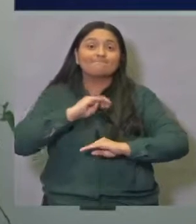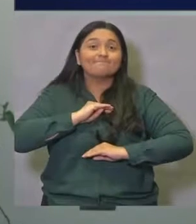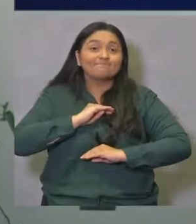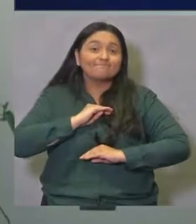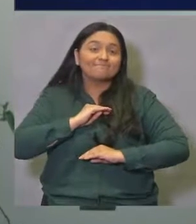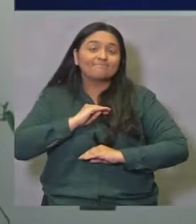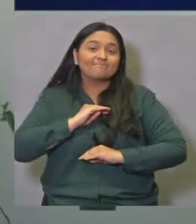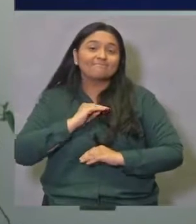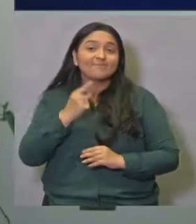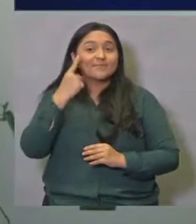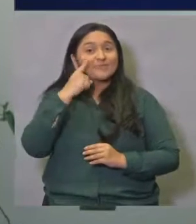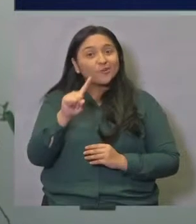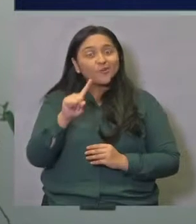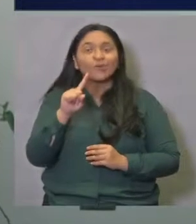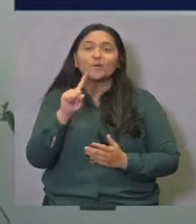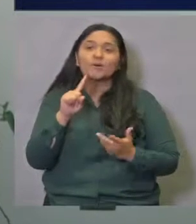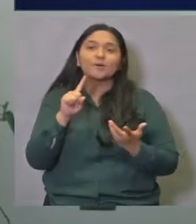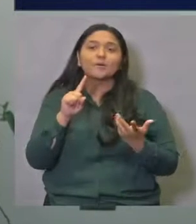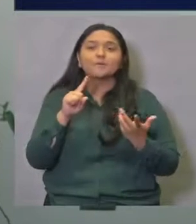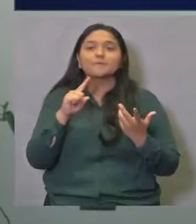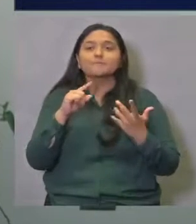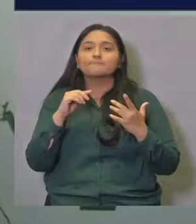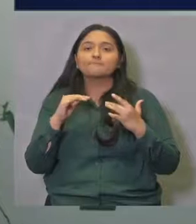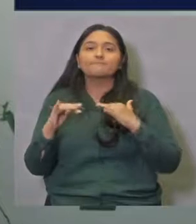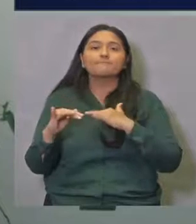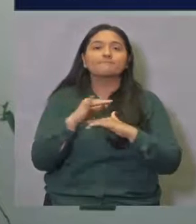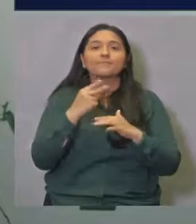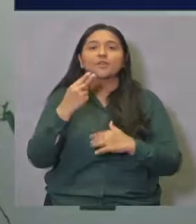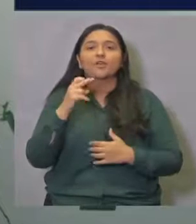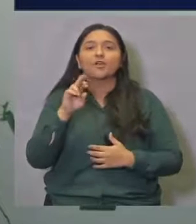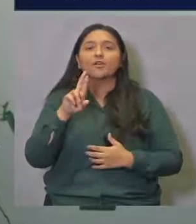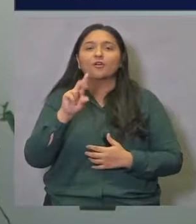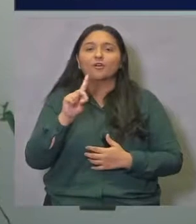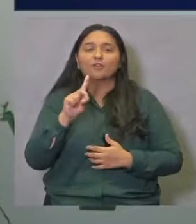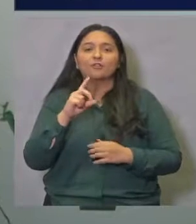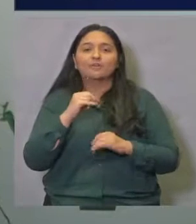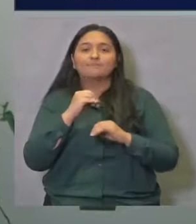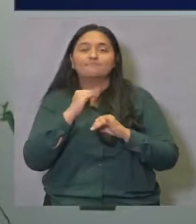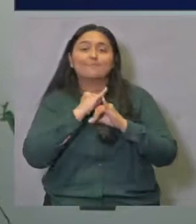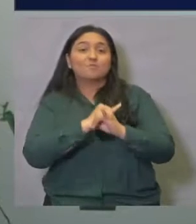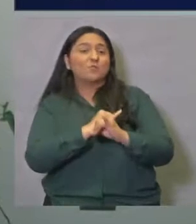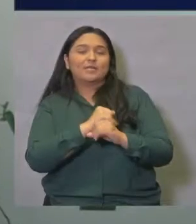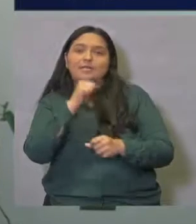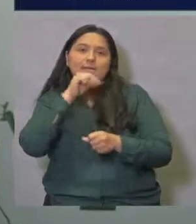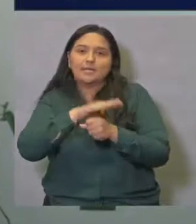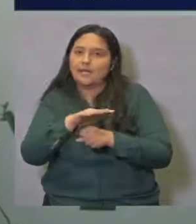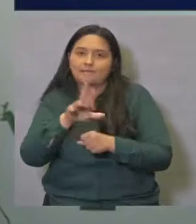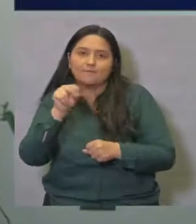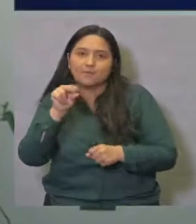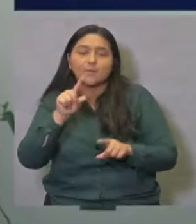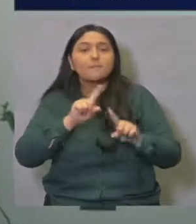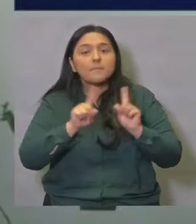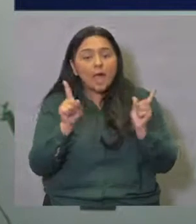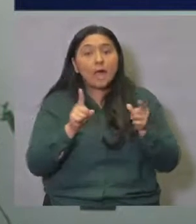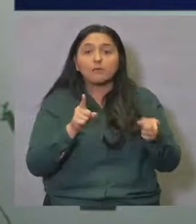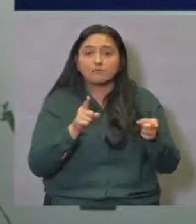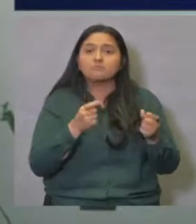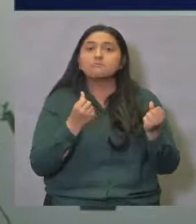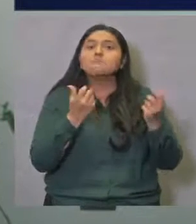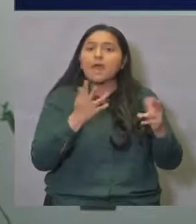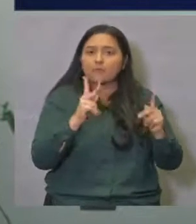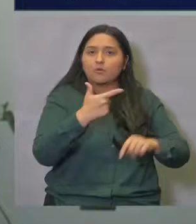ARE GOING TO NEED FOR ANY KIND